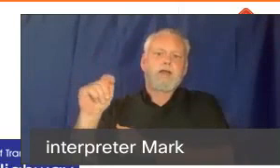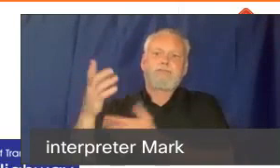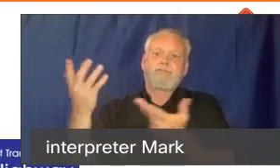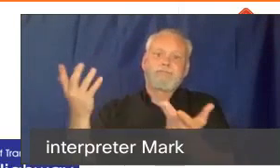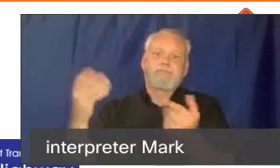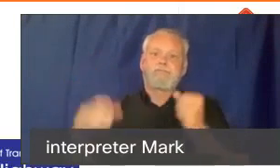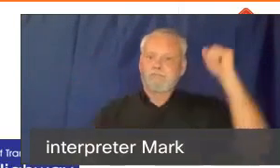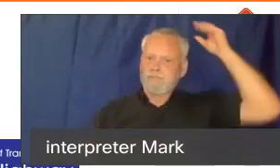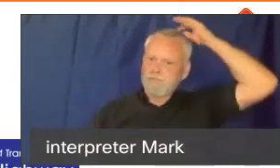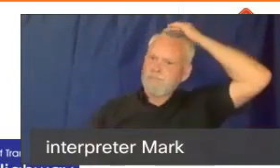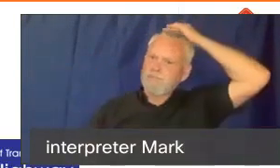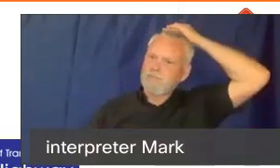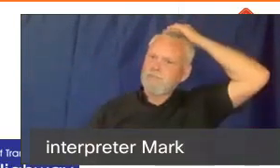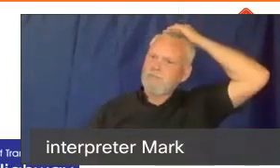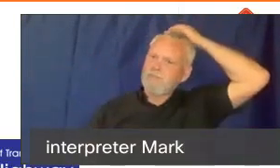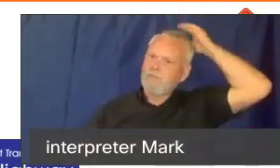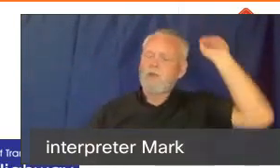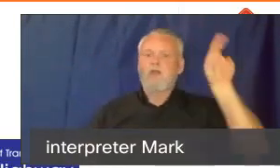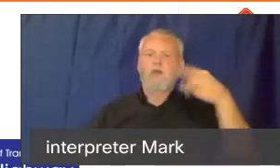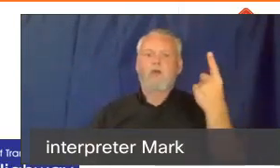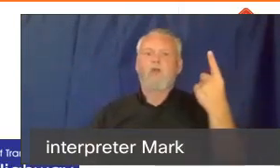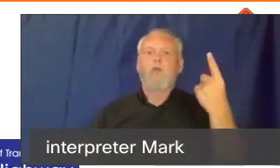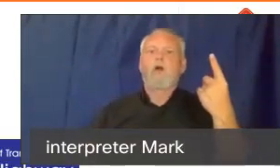Probably want to give it to Steve mentioned.